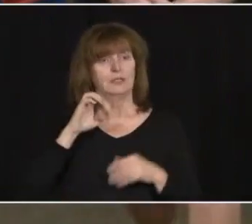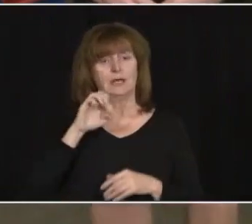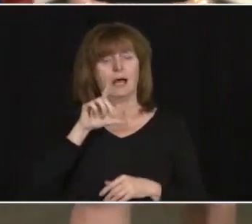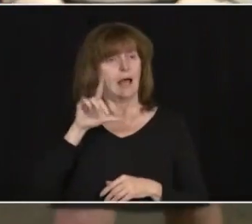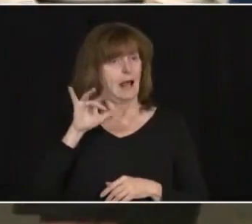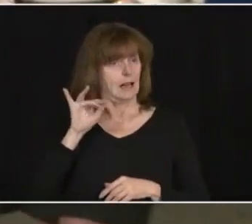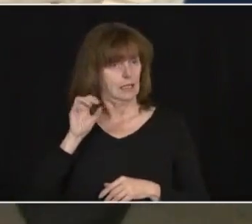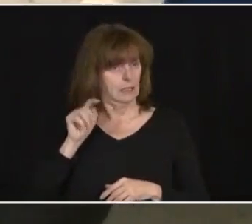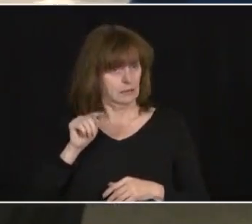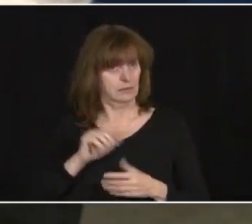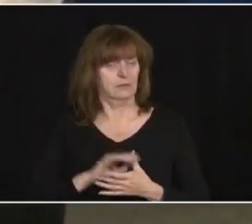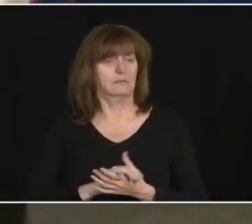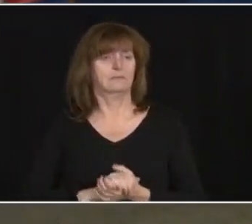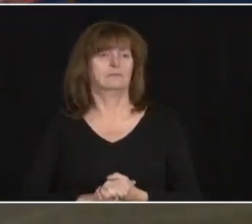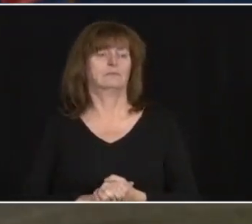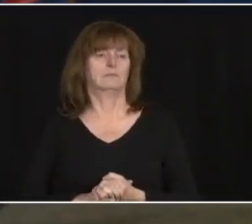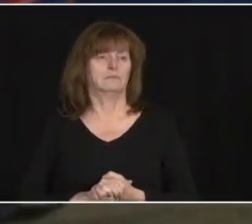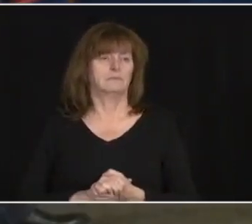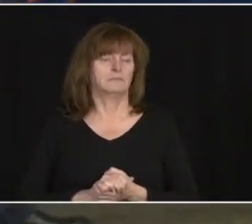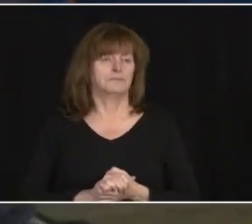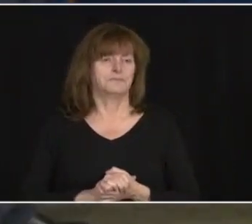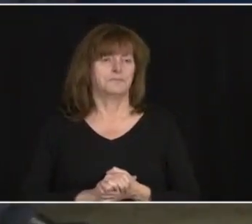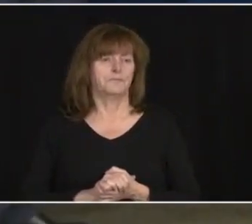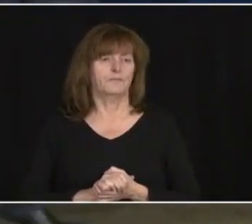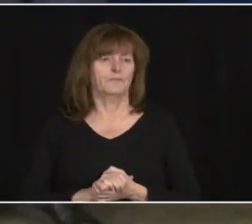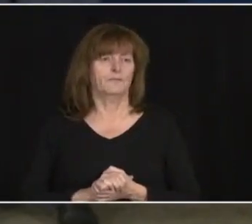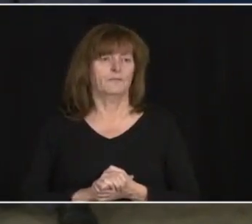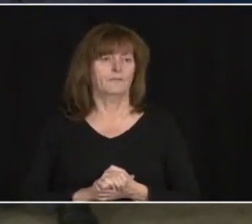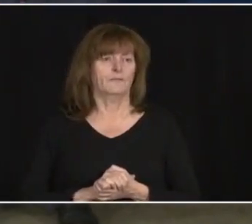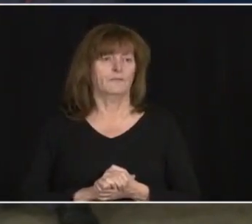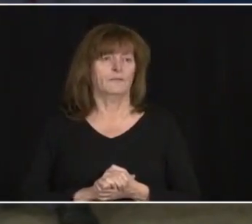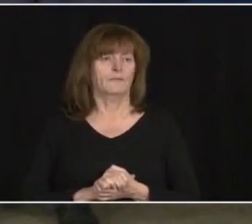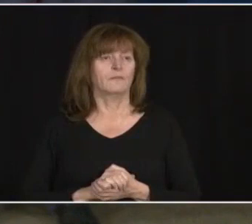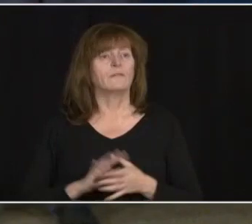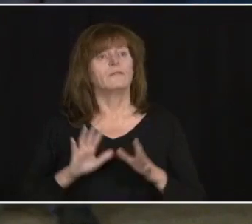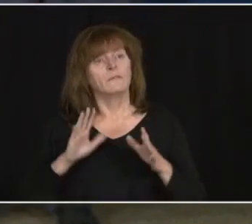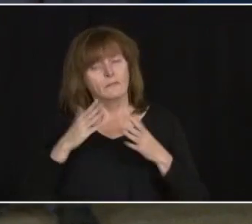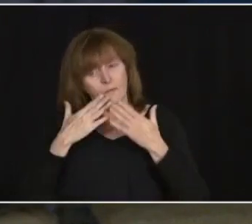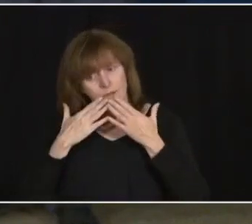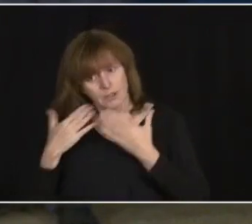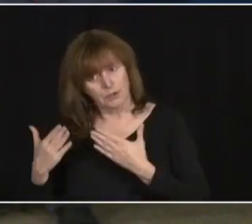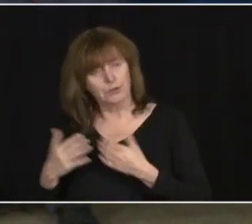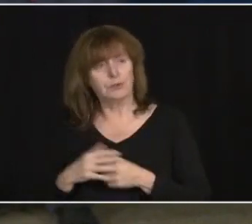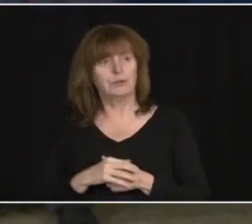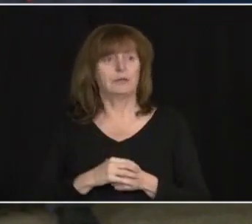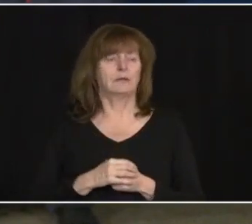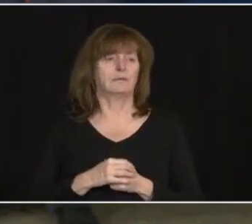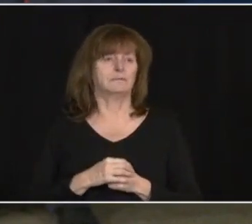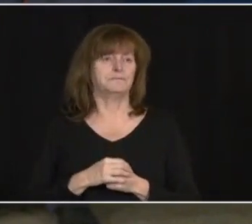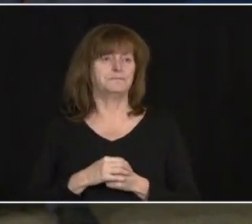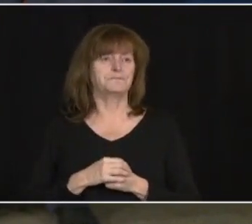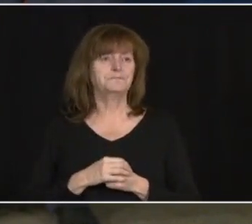Thank you. As you have seen today, the updated modeling shows early but